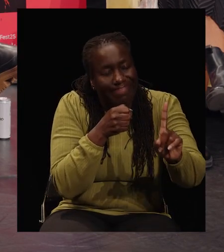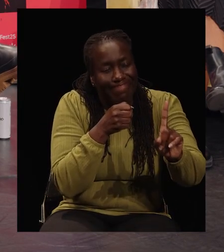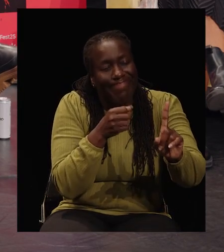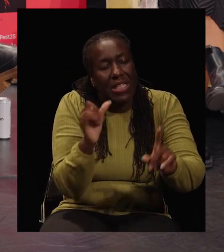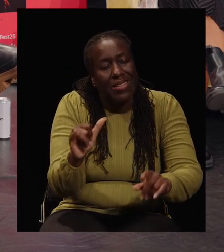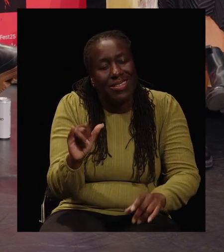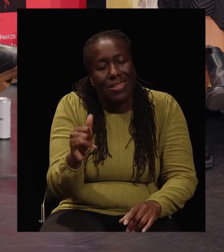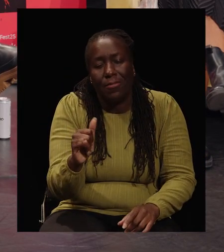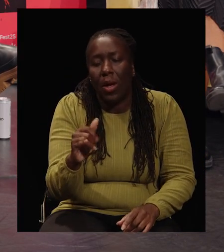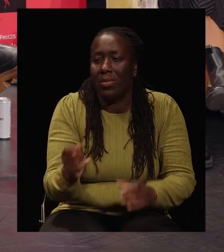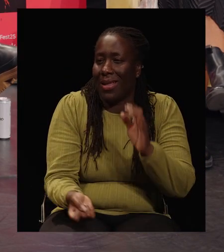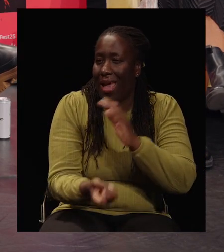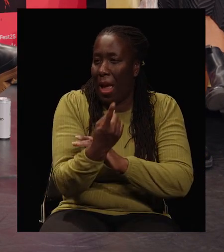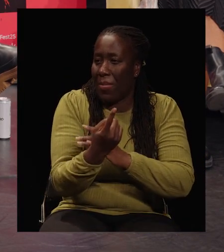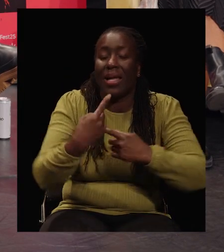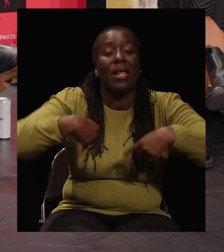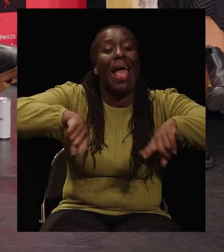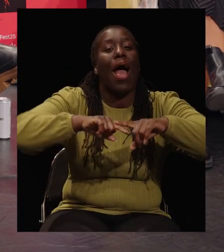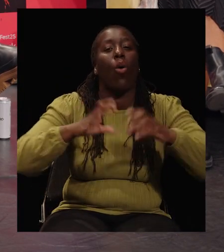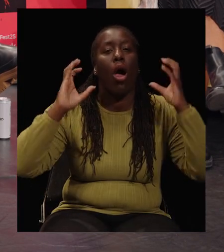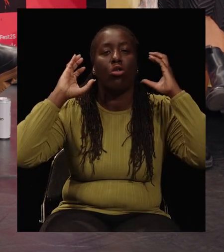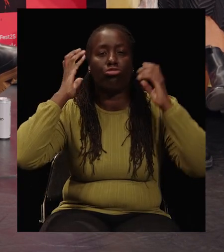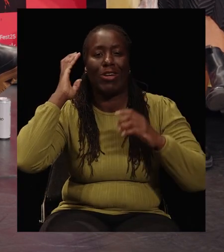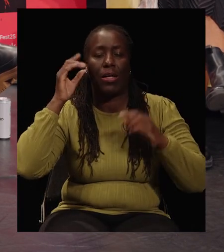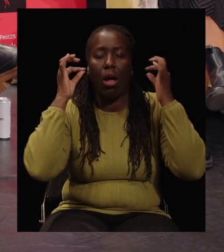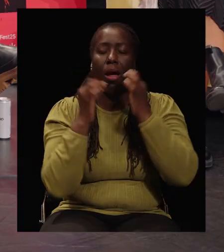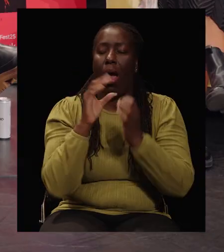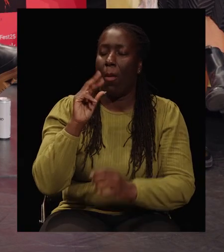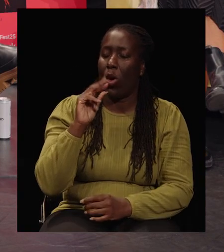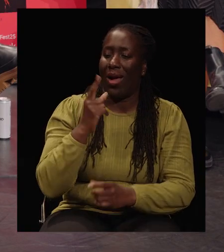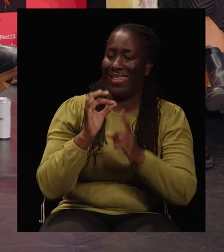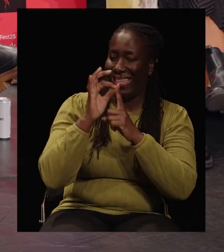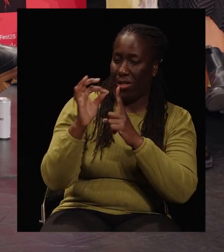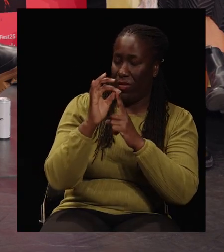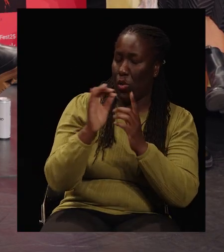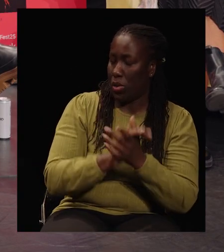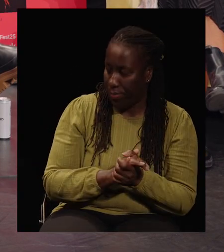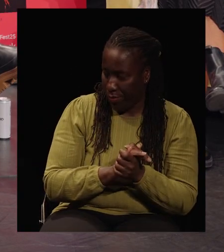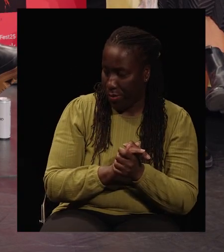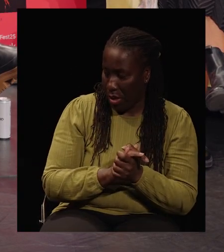in some of our podcast interviews. And sometimes what is surprising